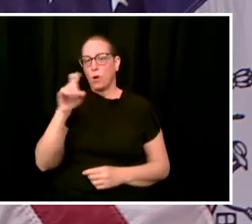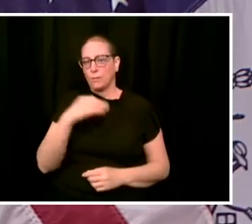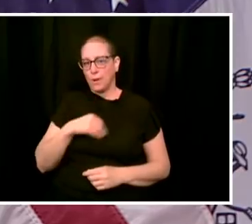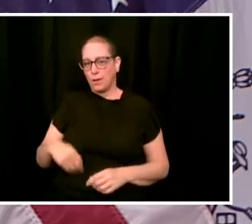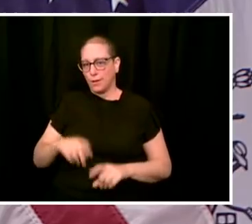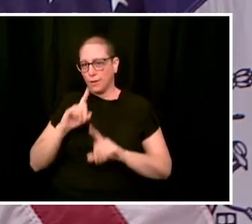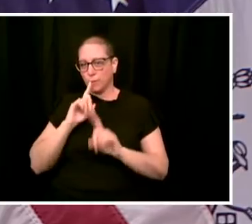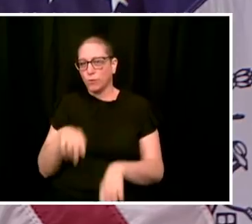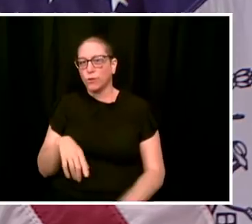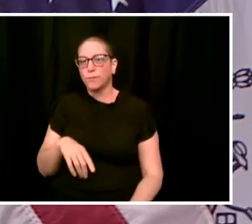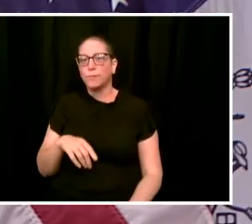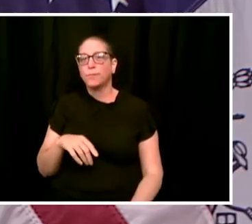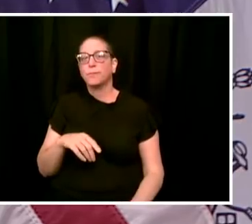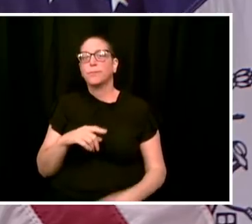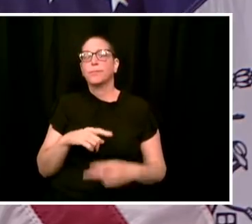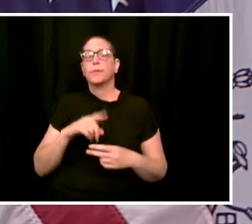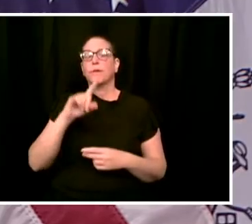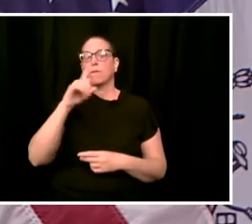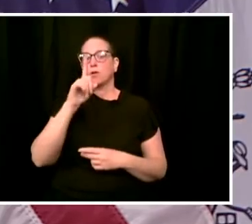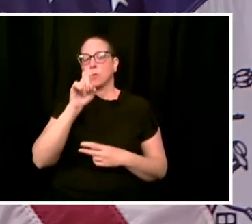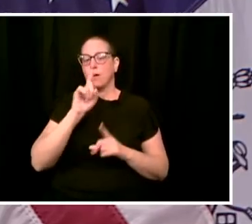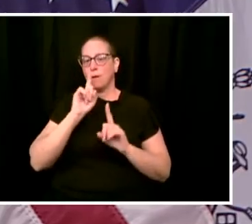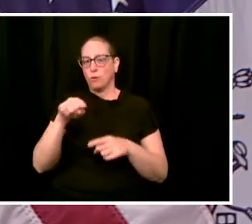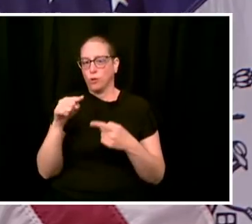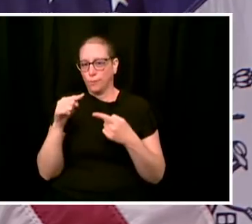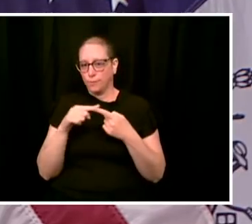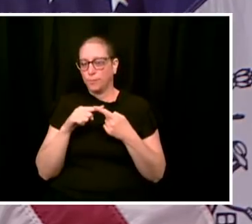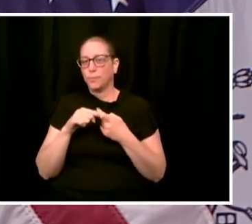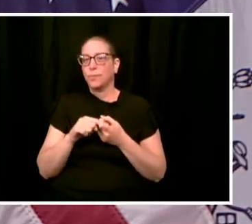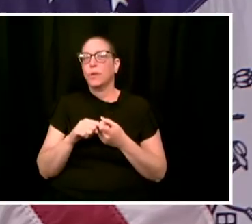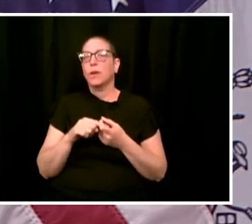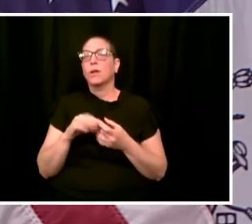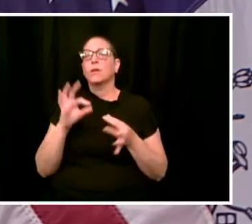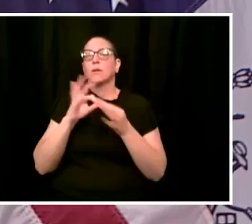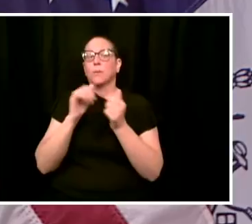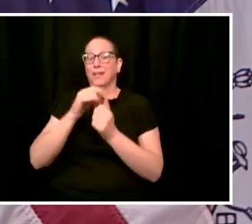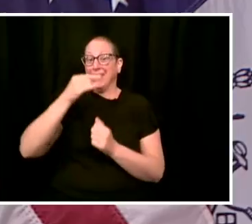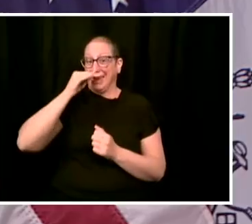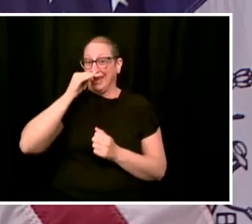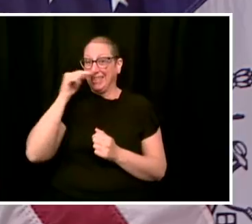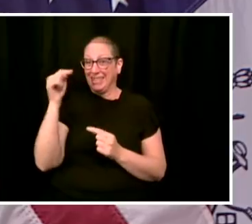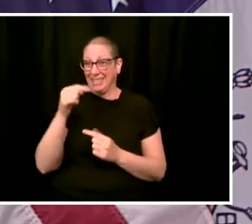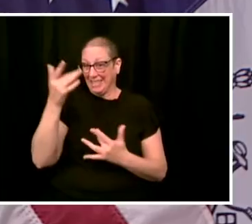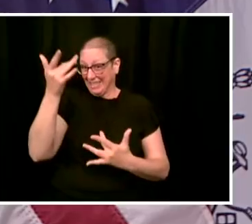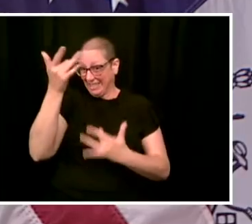THE PEDIATRIC MULTISYSTEM INFLAMMATORY INDROP TURN TO